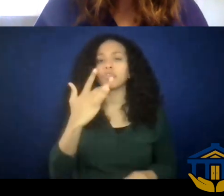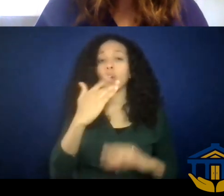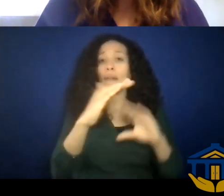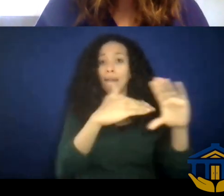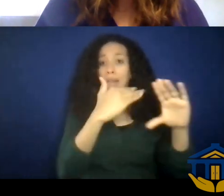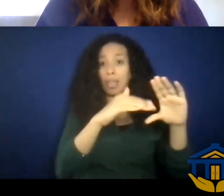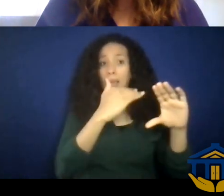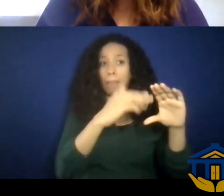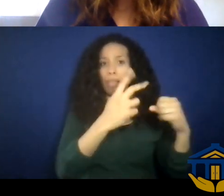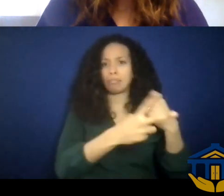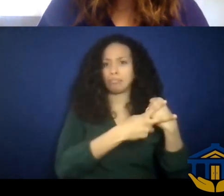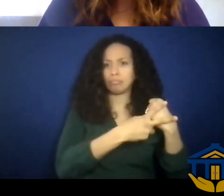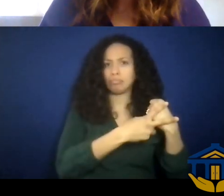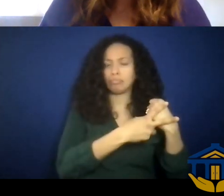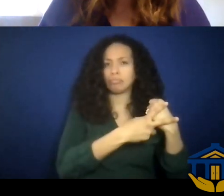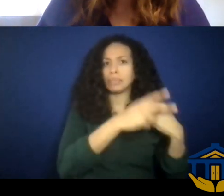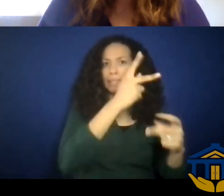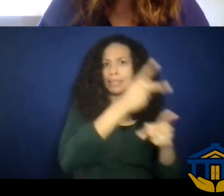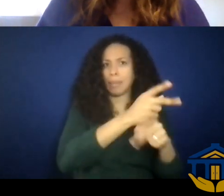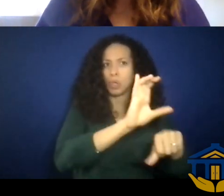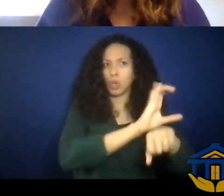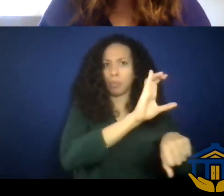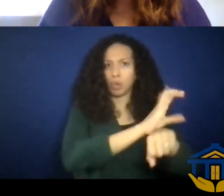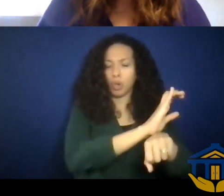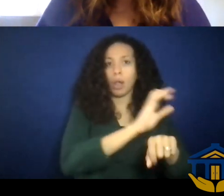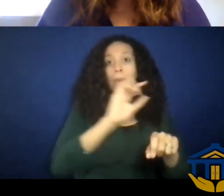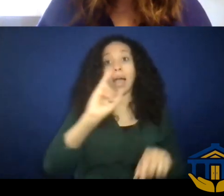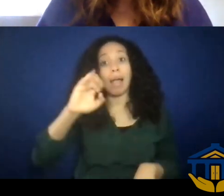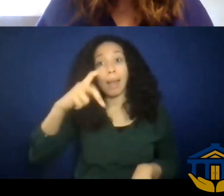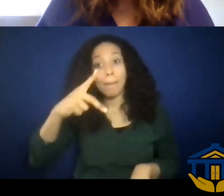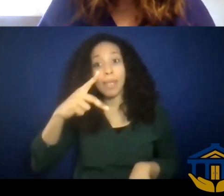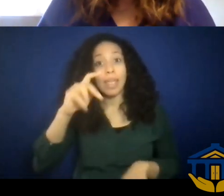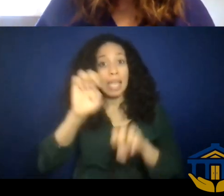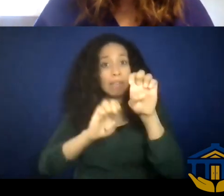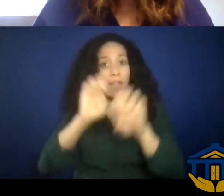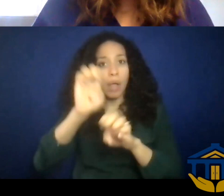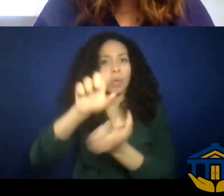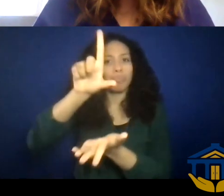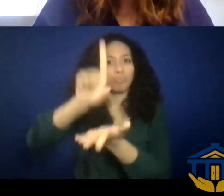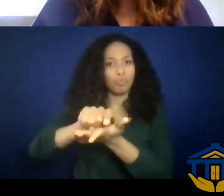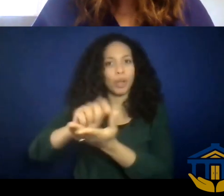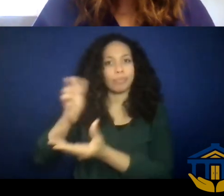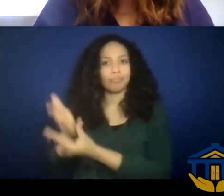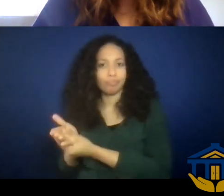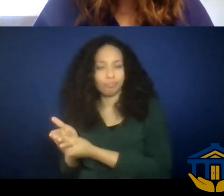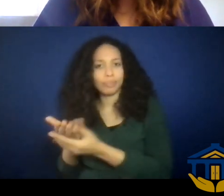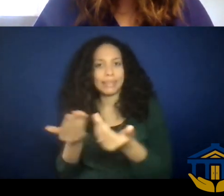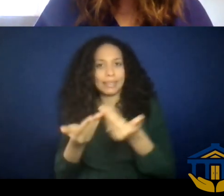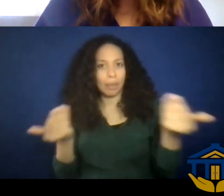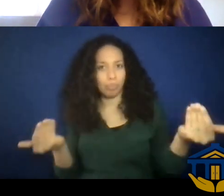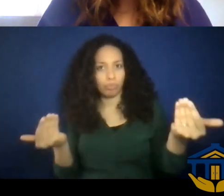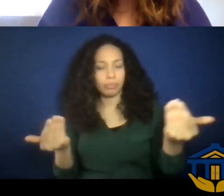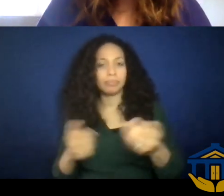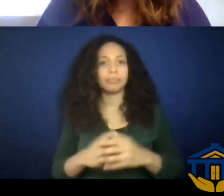and evaluations in a hard copy separately. Some families feel concerned that they don't have